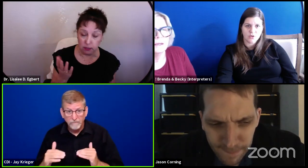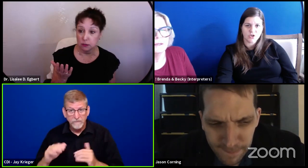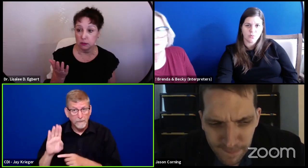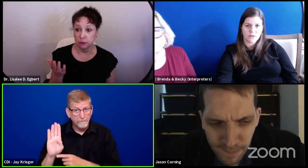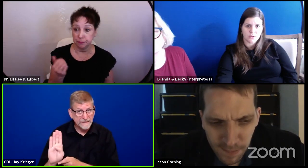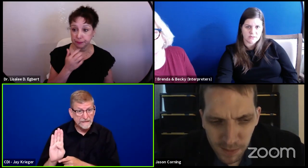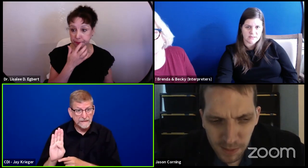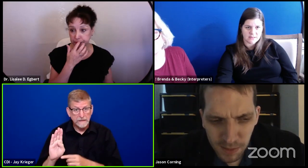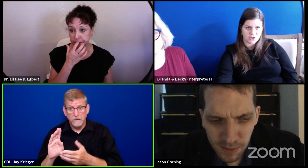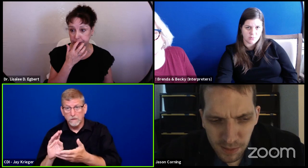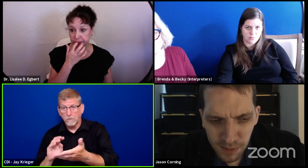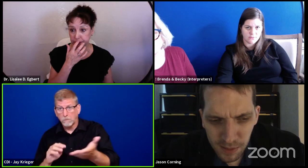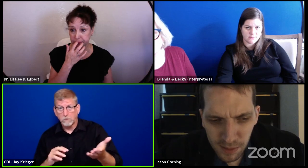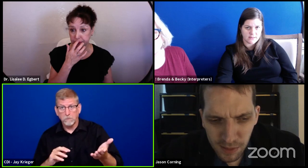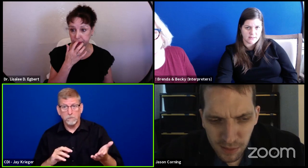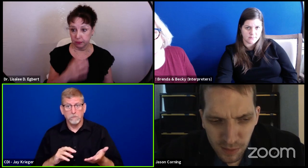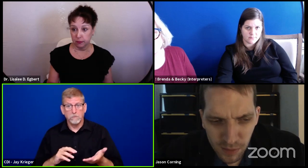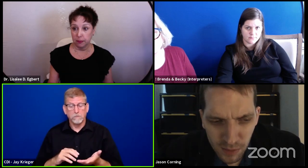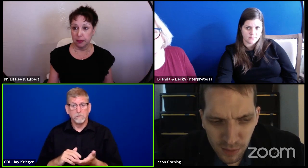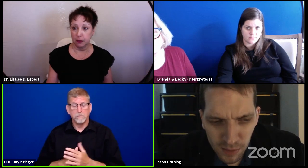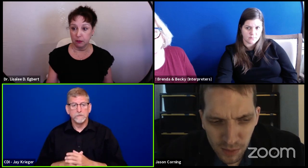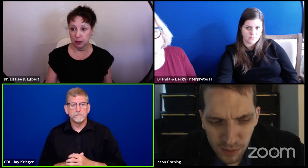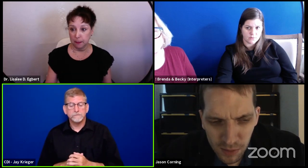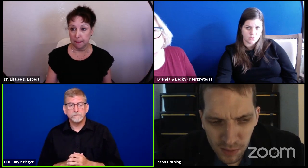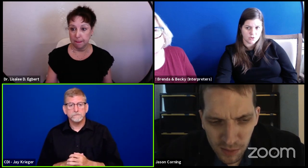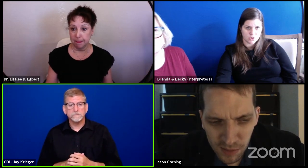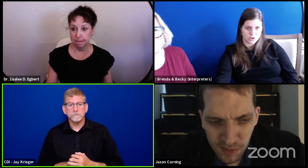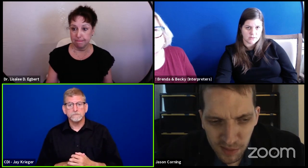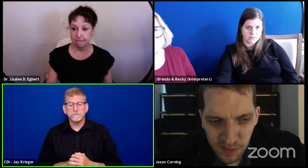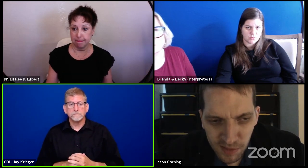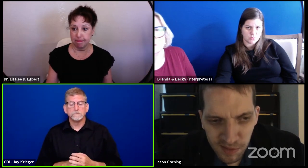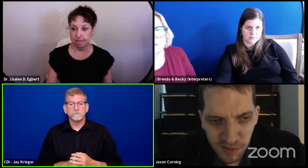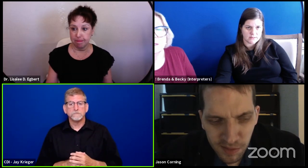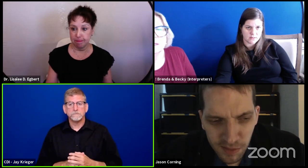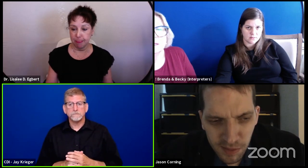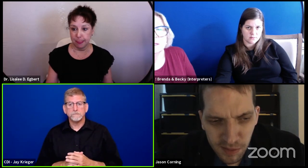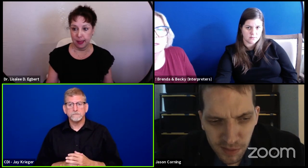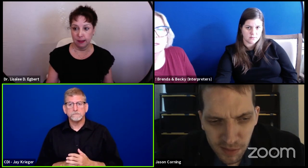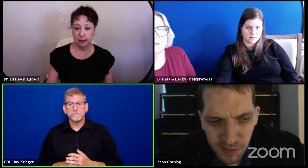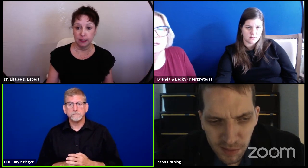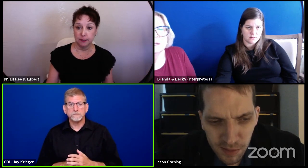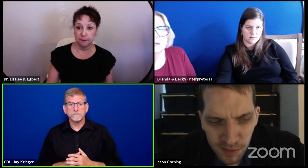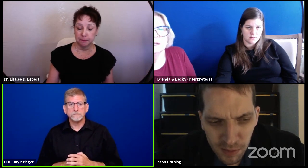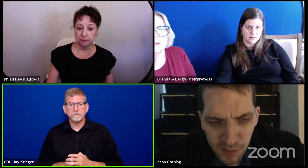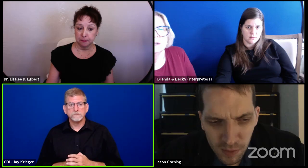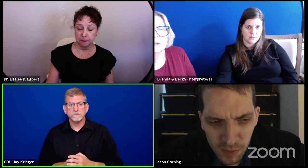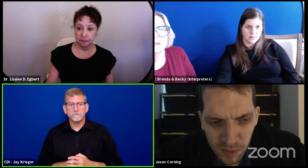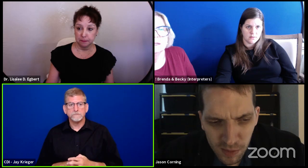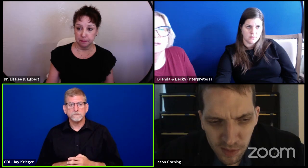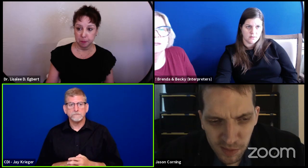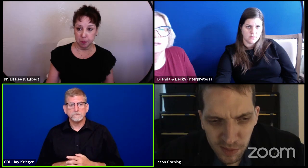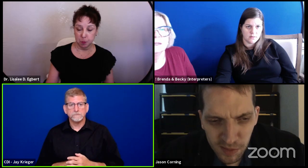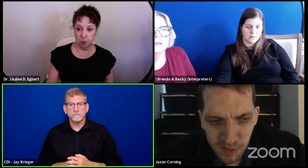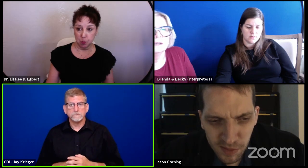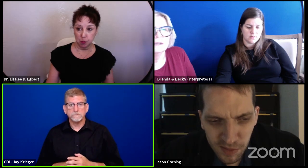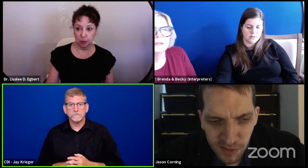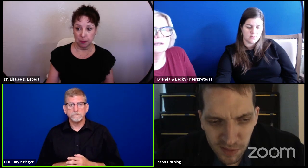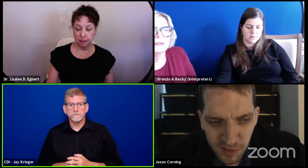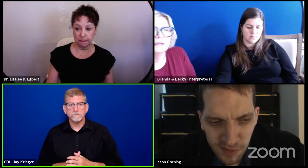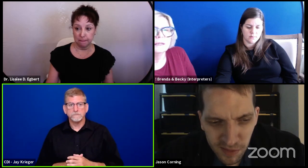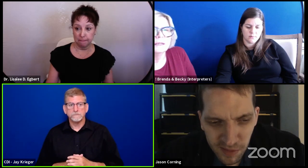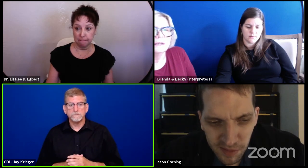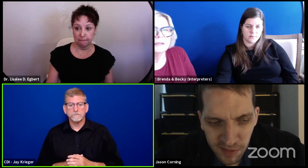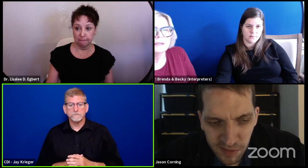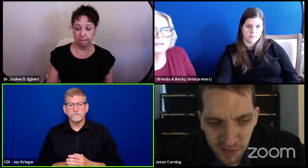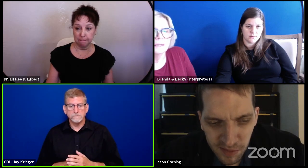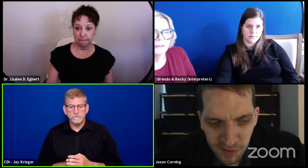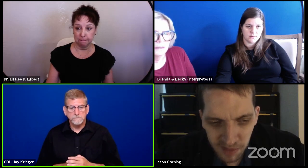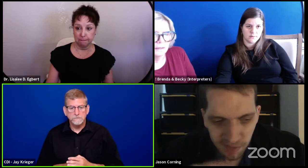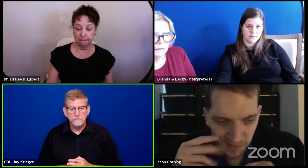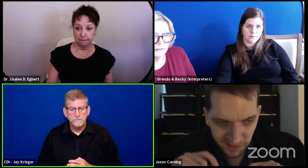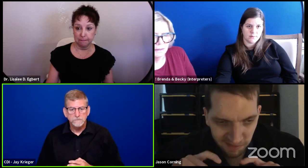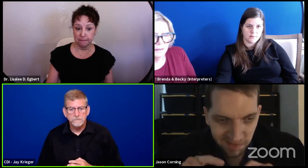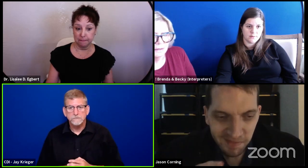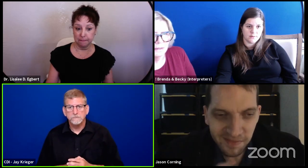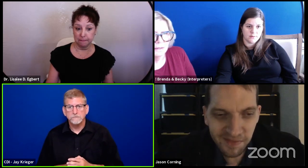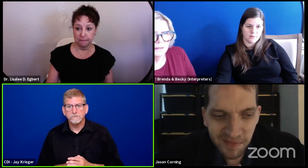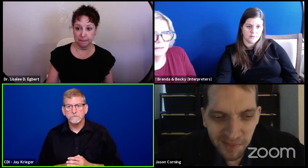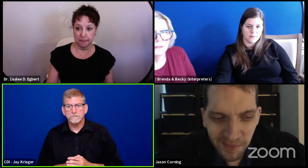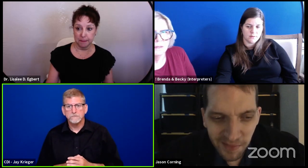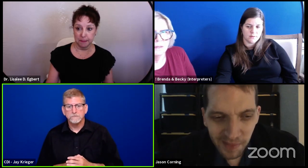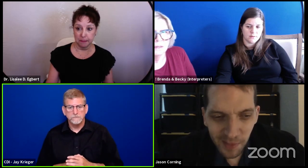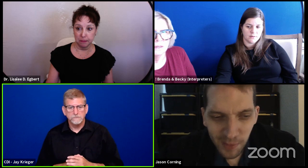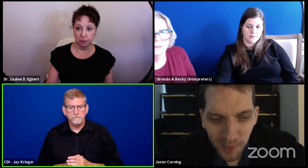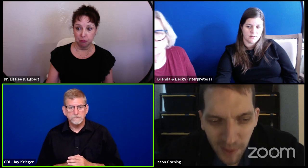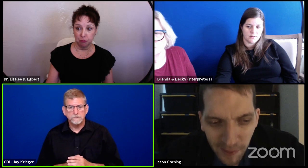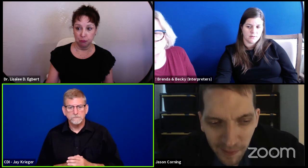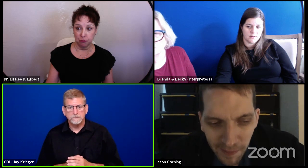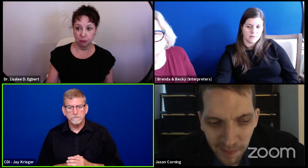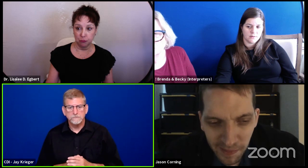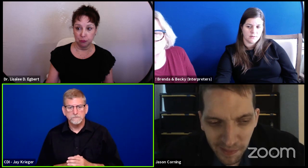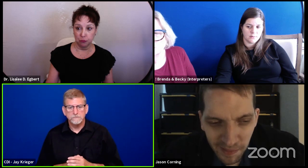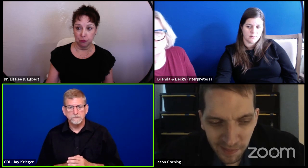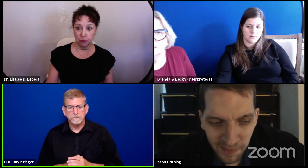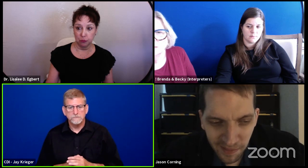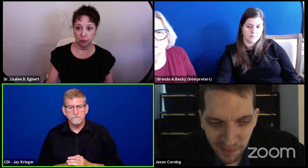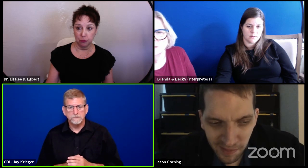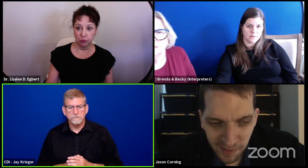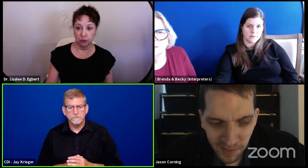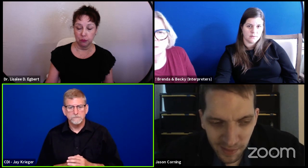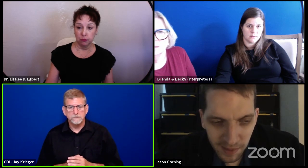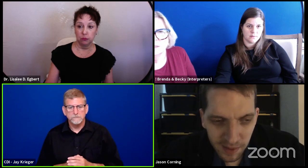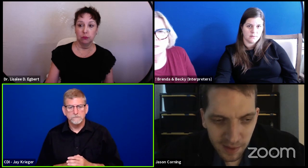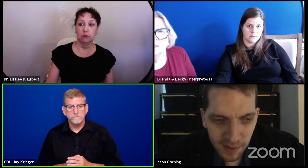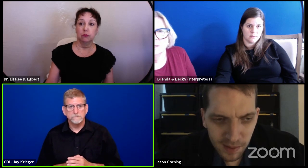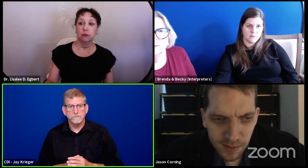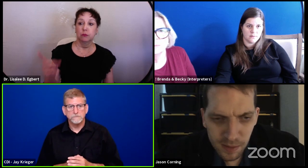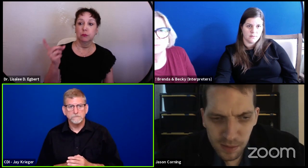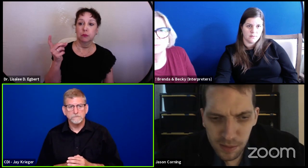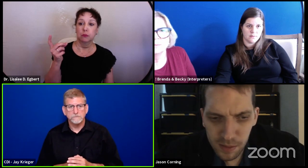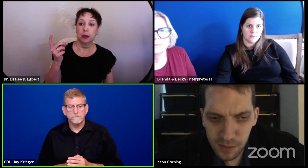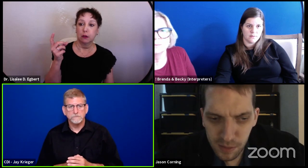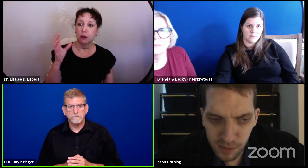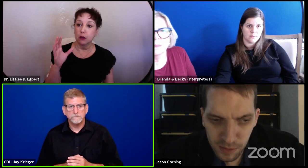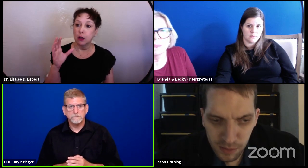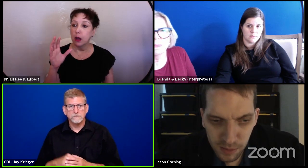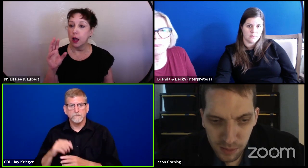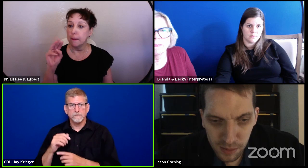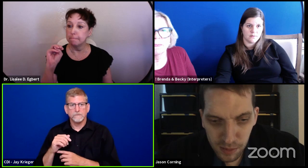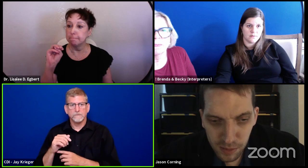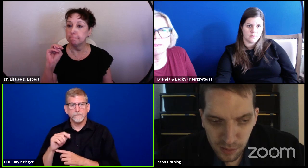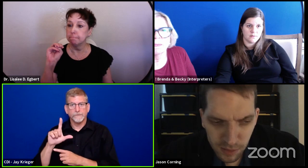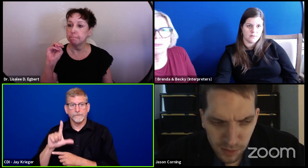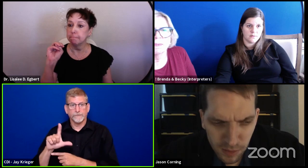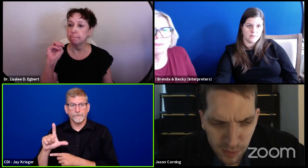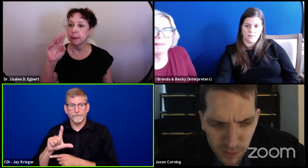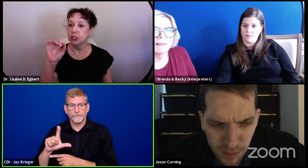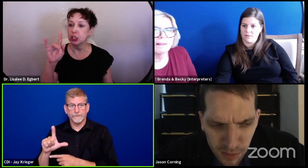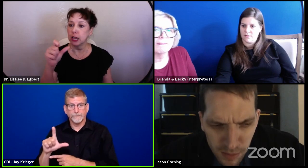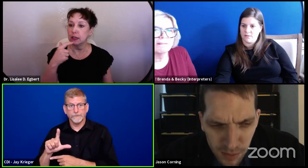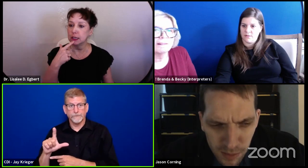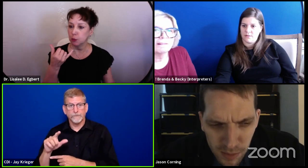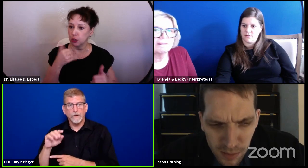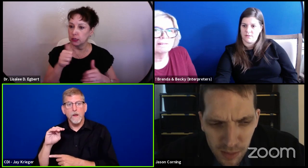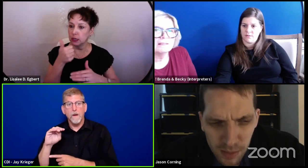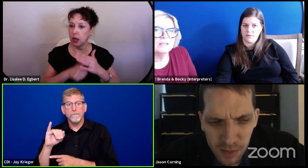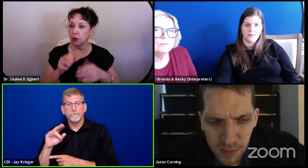Or should we close discussion and move to b.